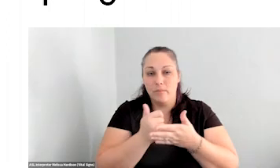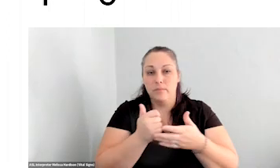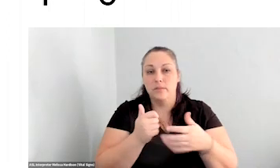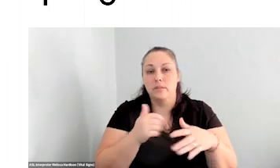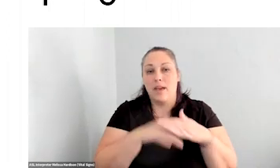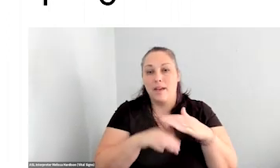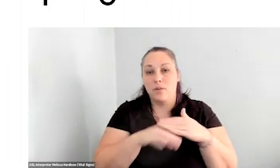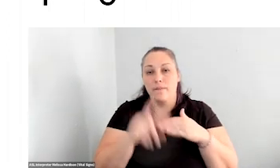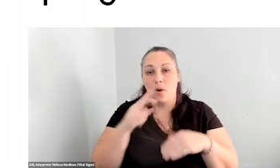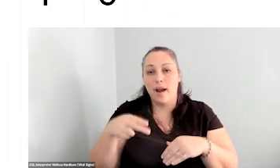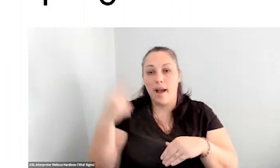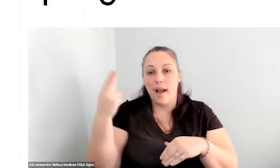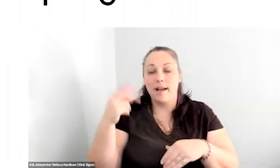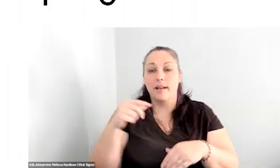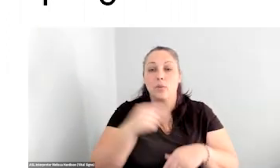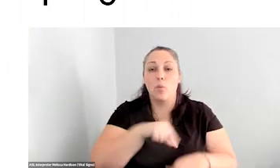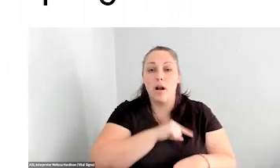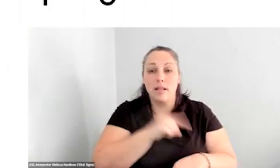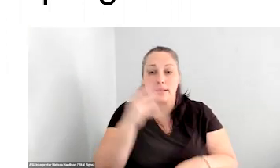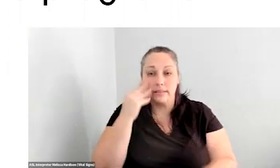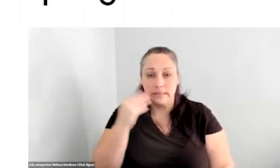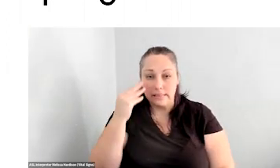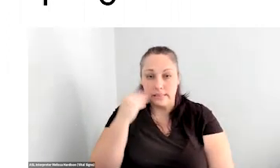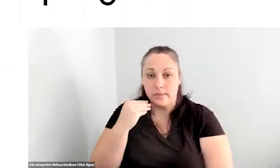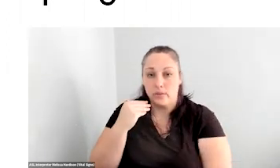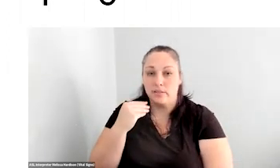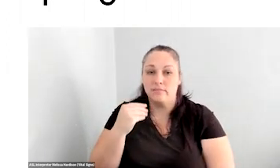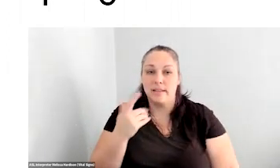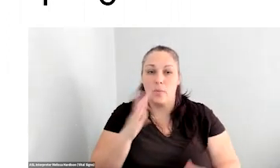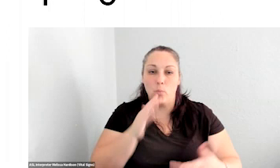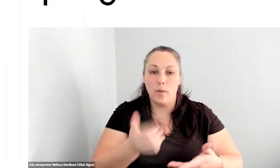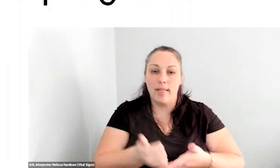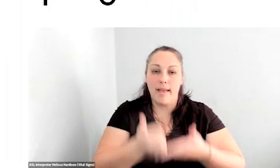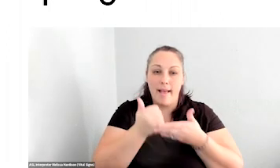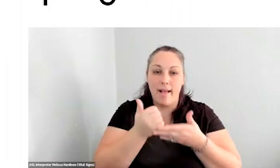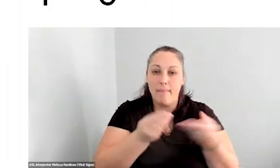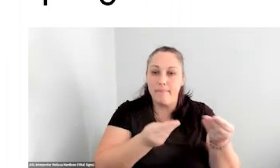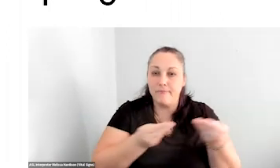and facilitates the transition of students into graduate programs, also known as the Bridges to the Doctorate.